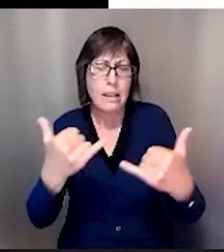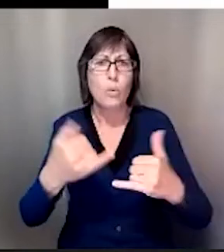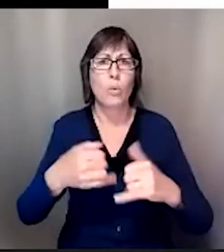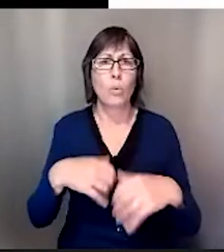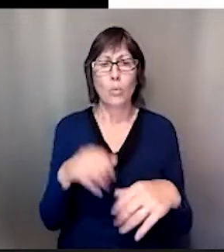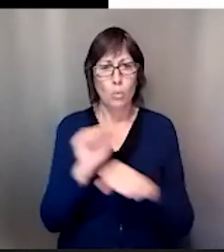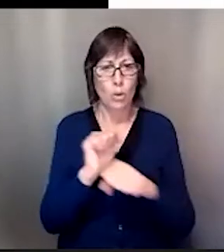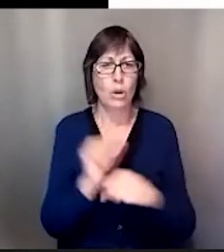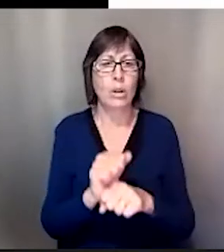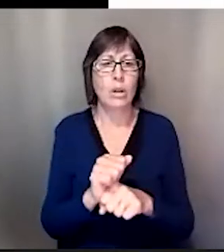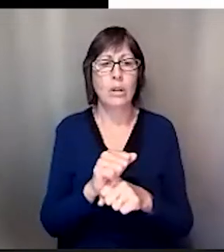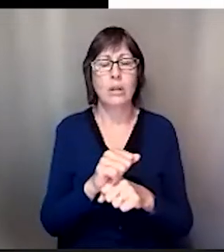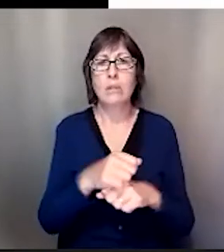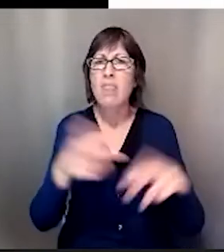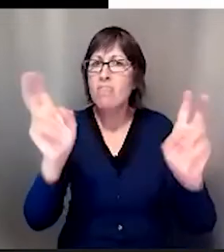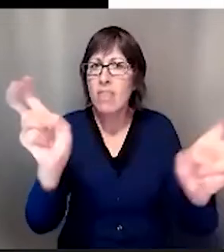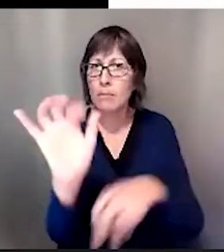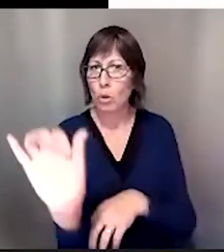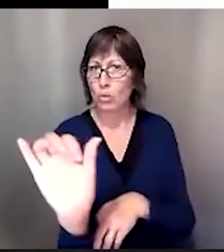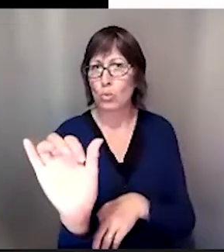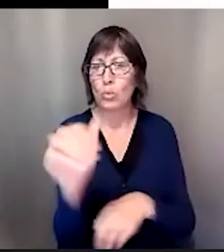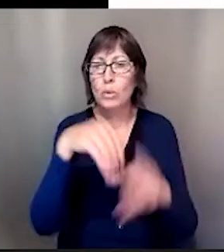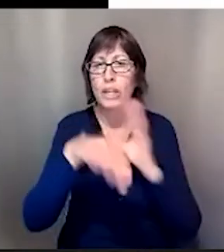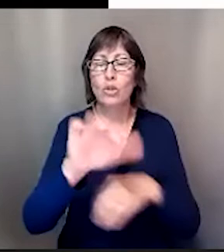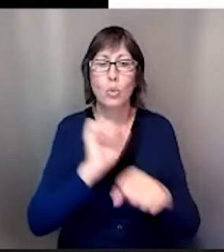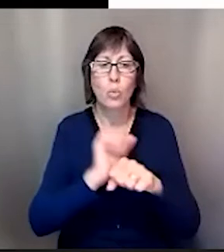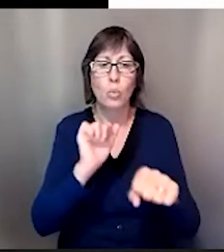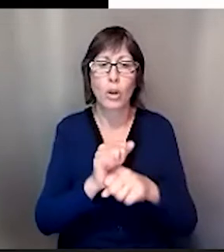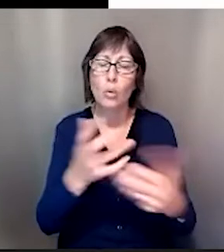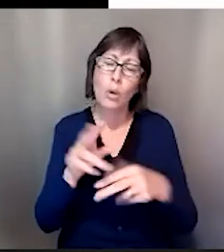This will be evaluated upon your indication of a connection between your work, approach